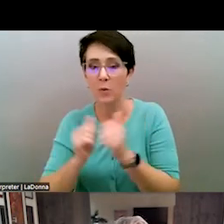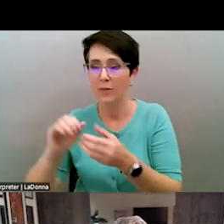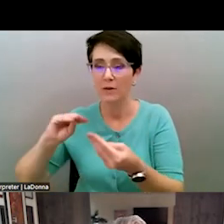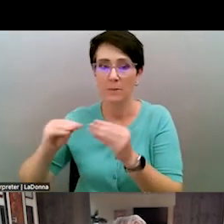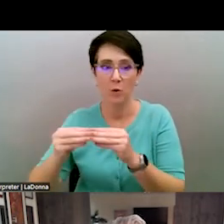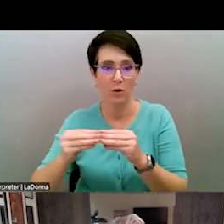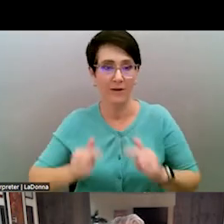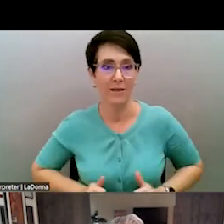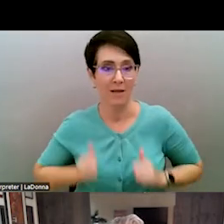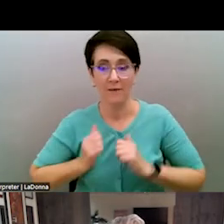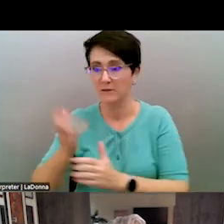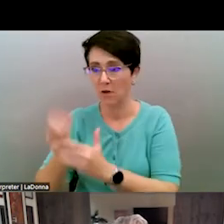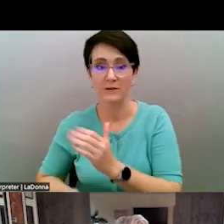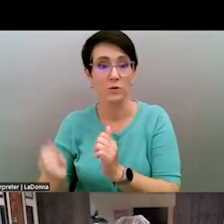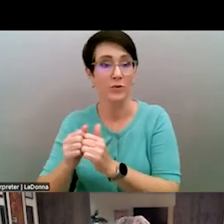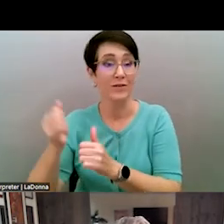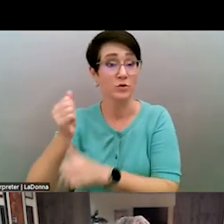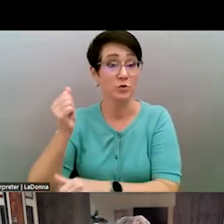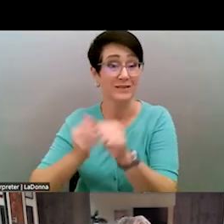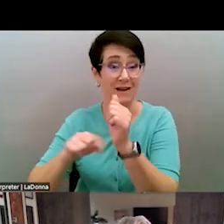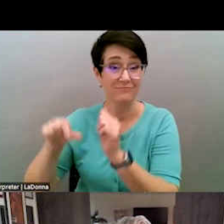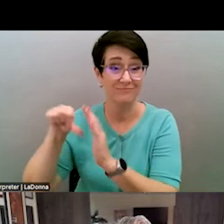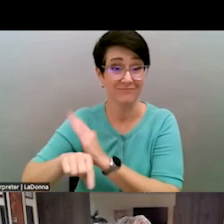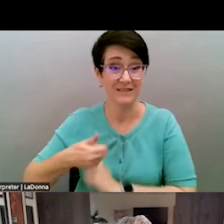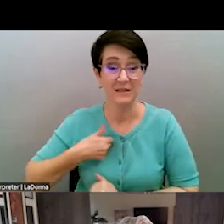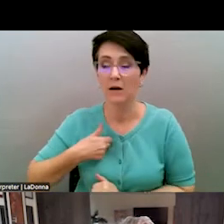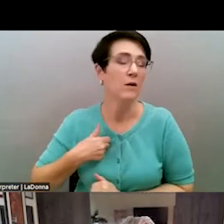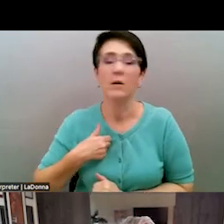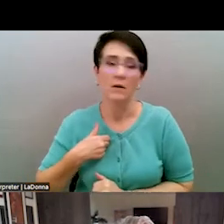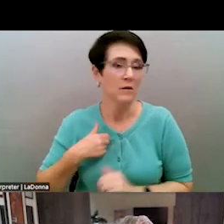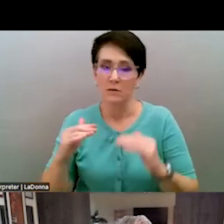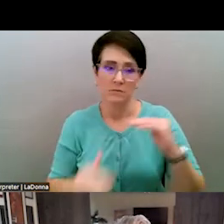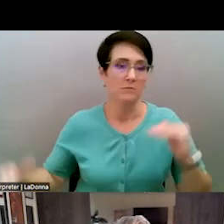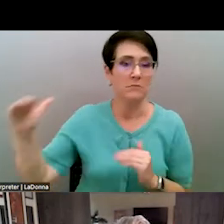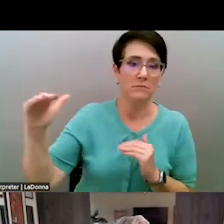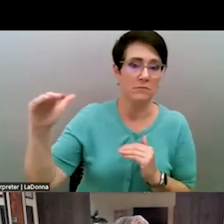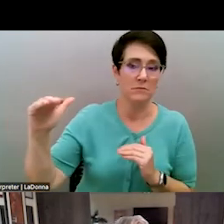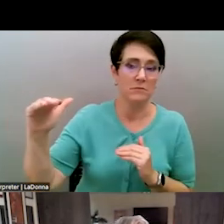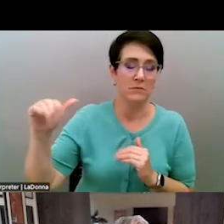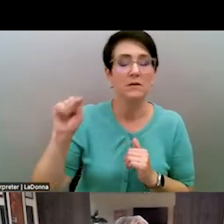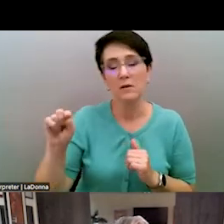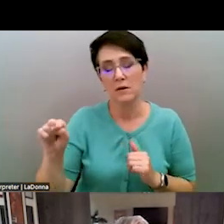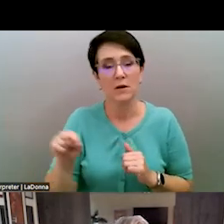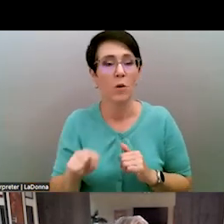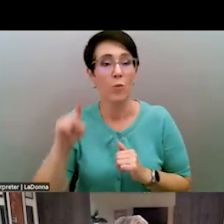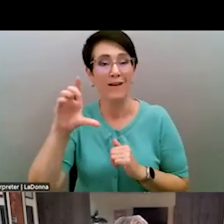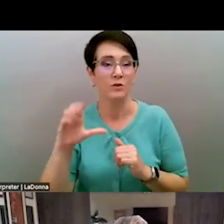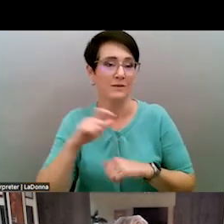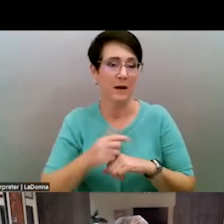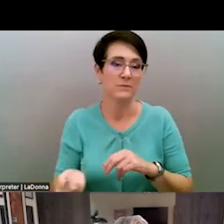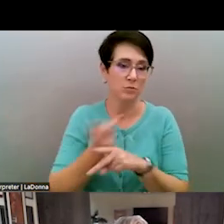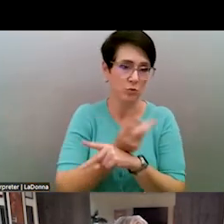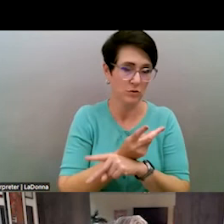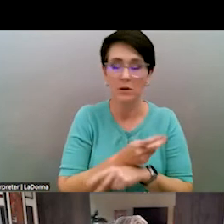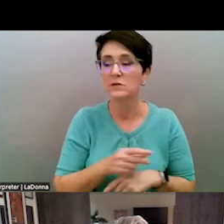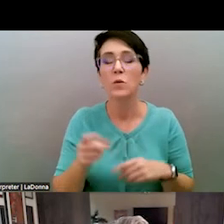10, 100 FOLD. A BIG PIECE OF WHAT WE ARE NEEDING TO DO, CREATE PUBLIC AWARENESS, PEOPLE ARE